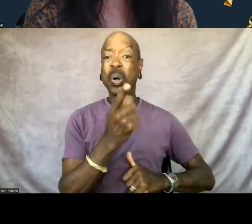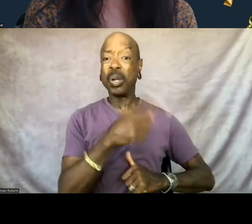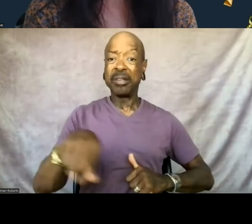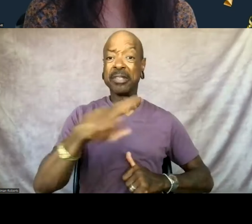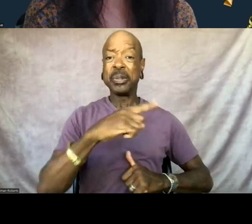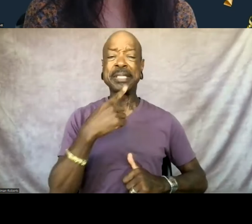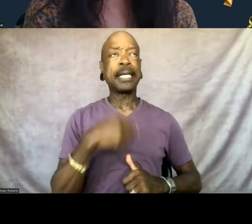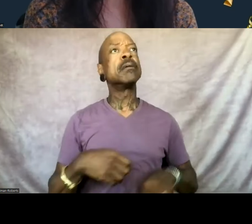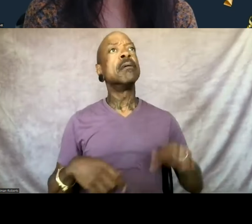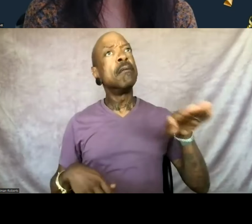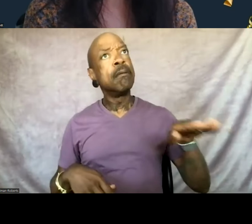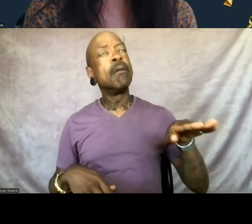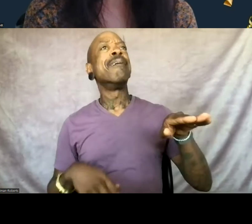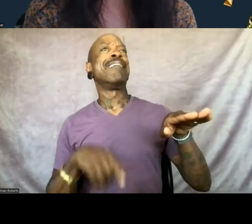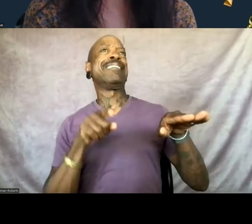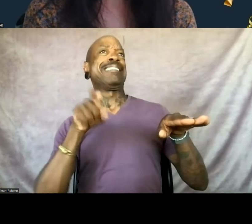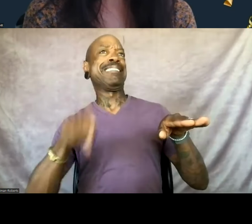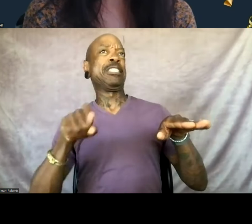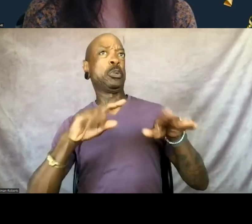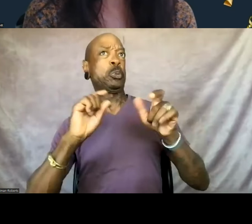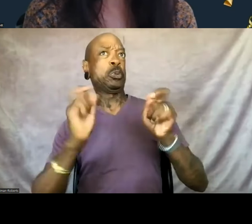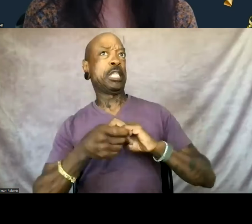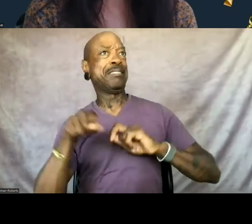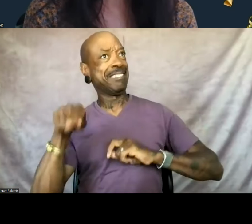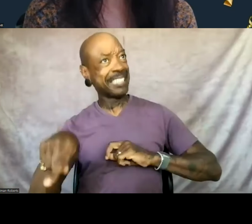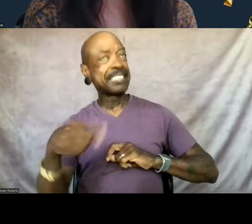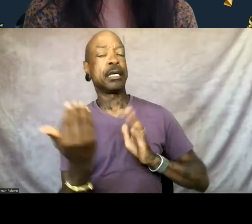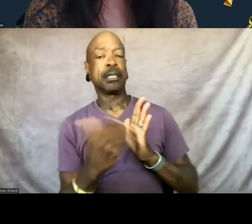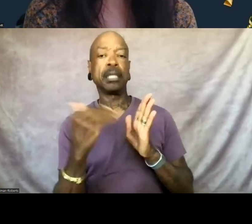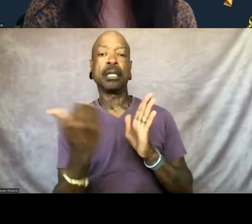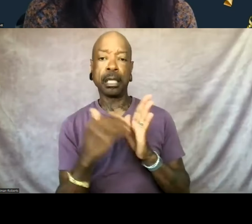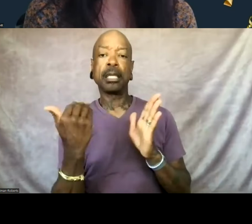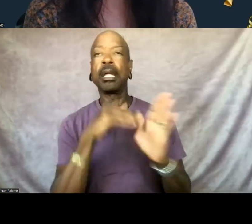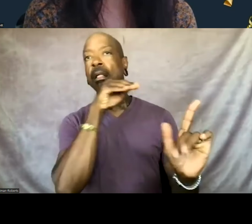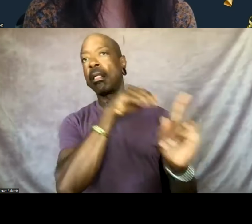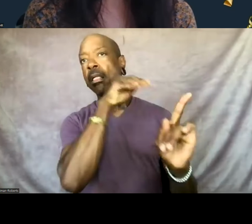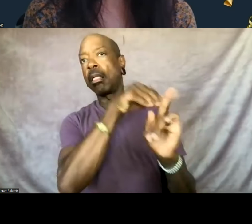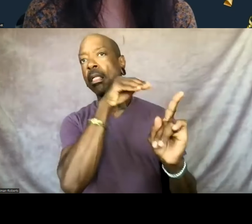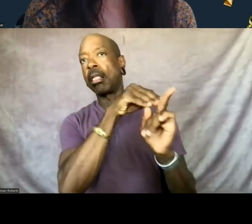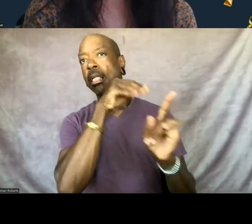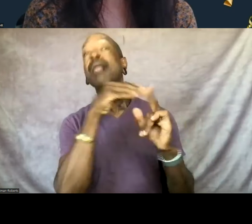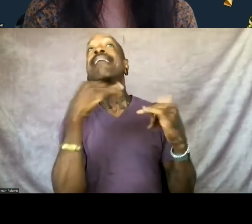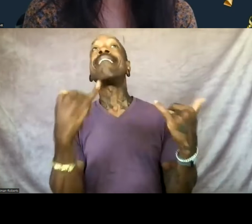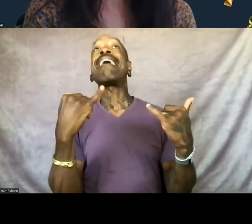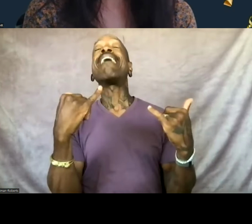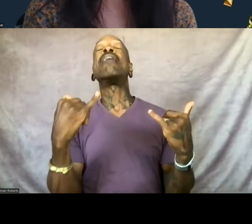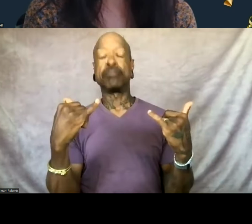to take these moments to recognize people power, you know. That it was all of us saying this needs to change